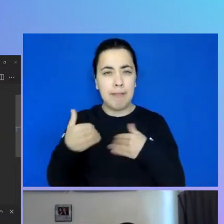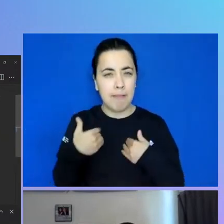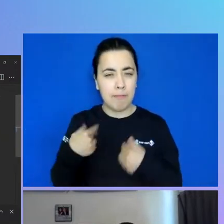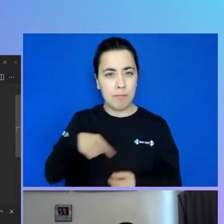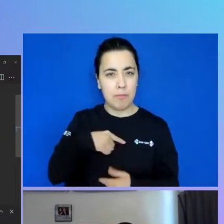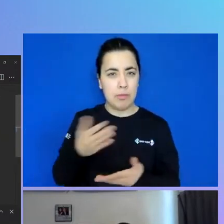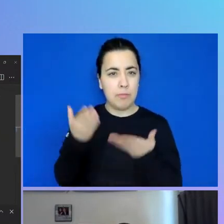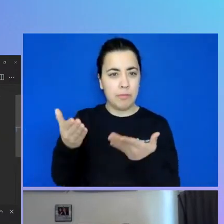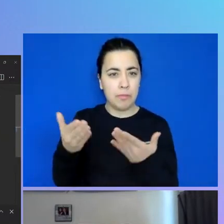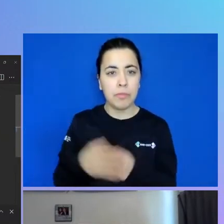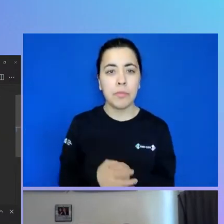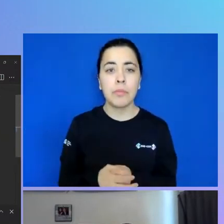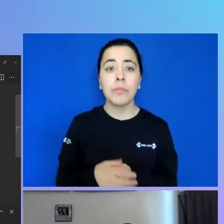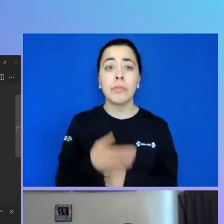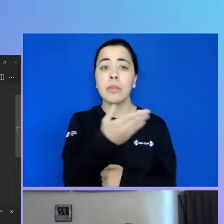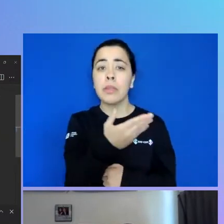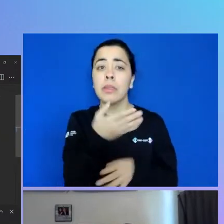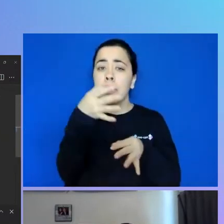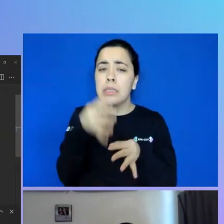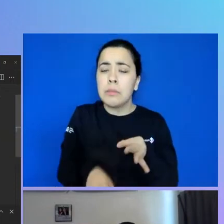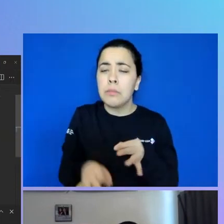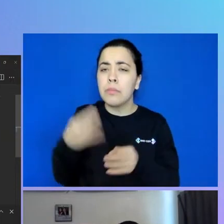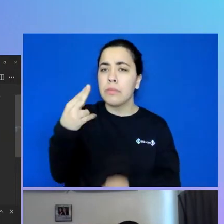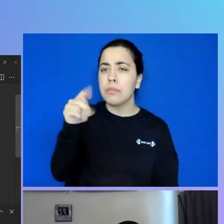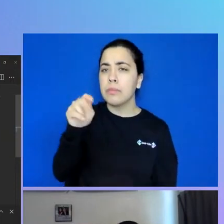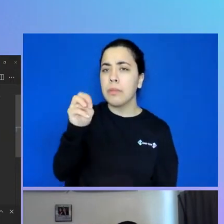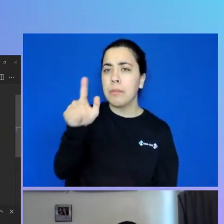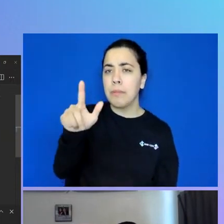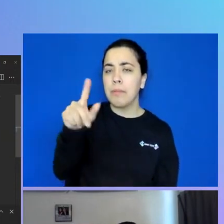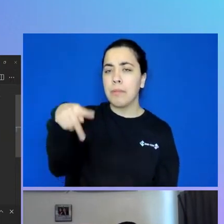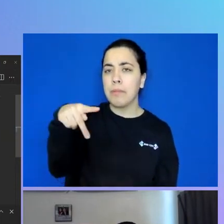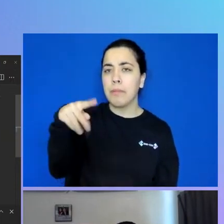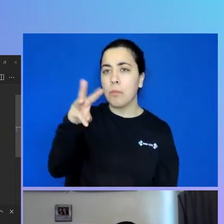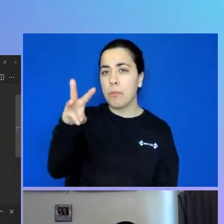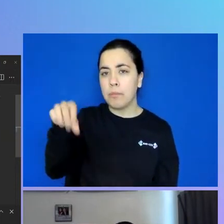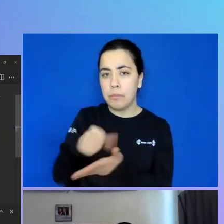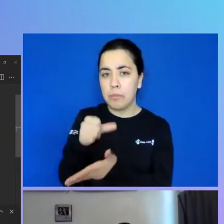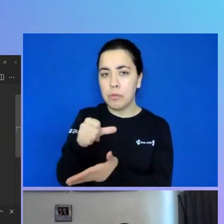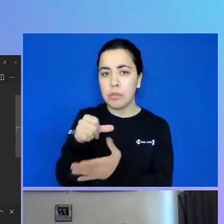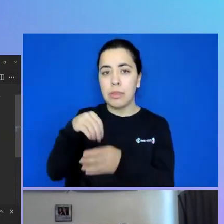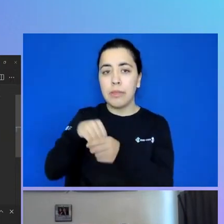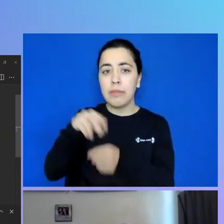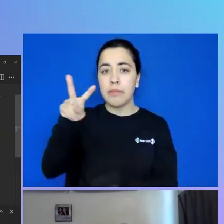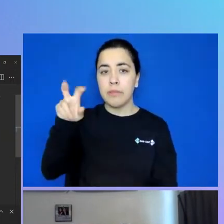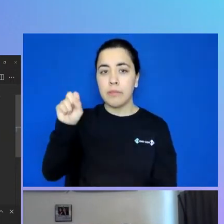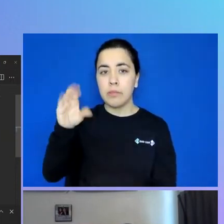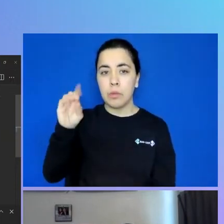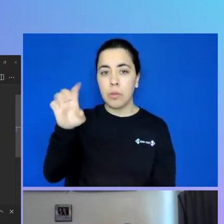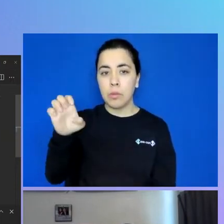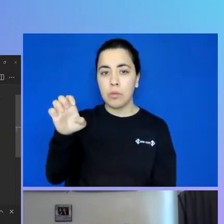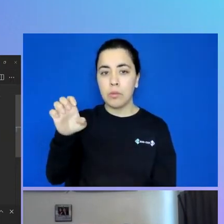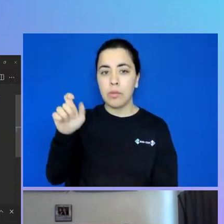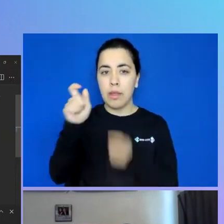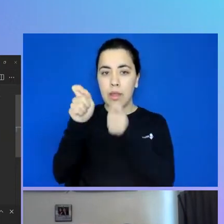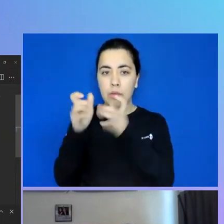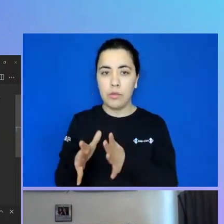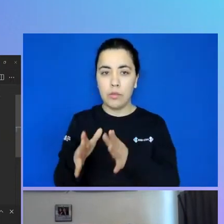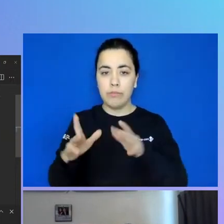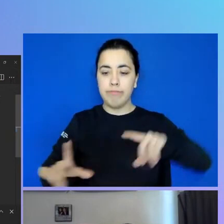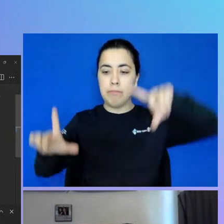HTML page in VS code editor. The HTML page has code for title.